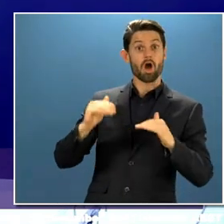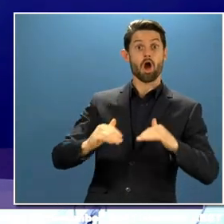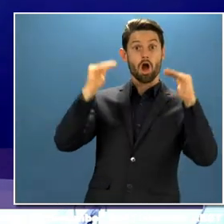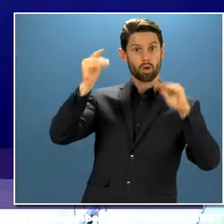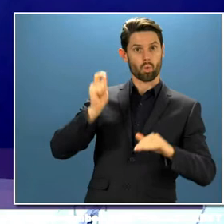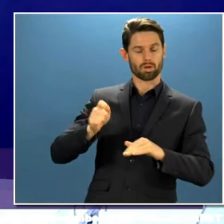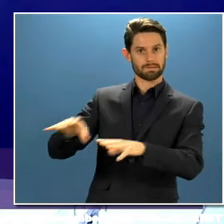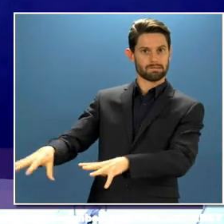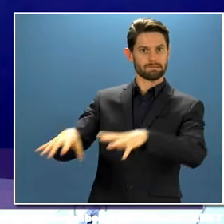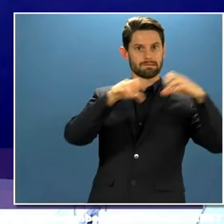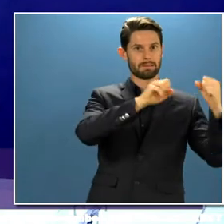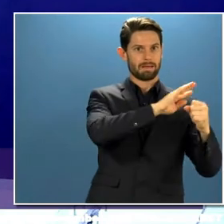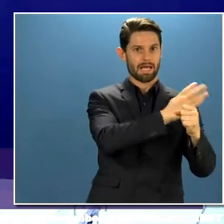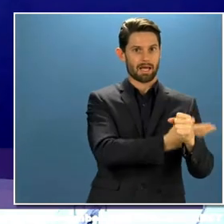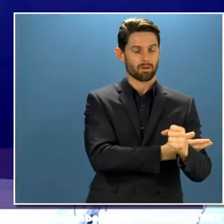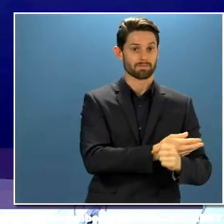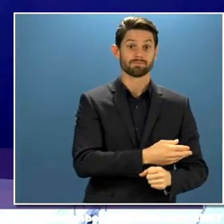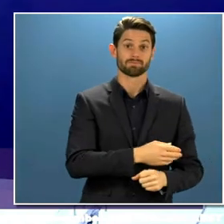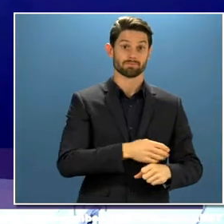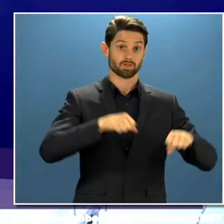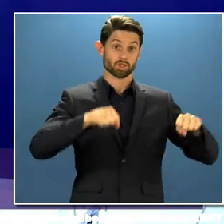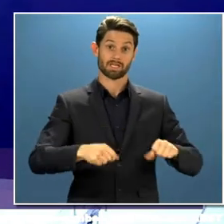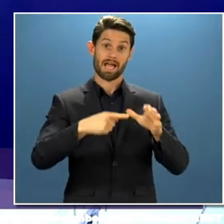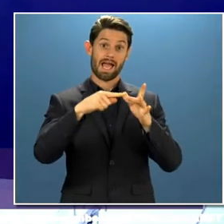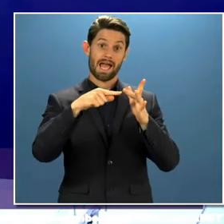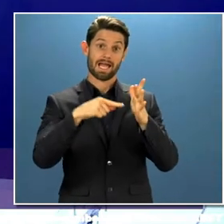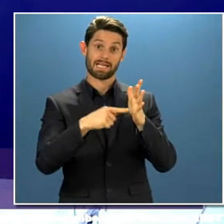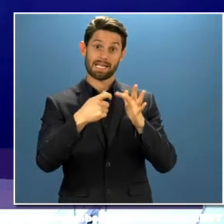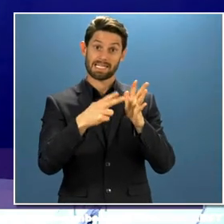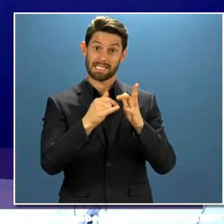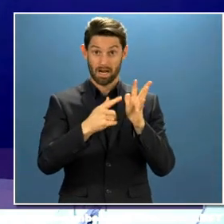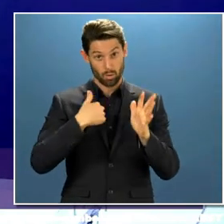And I don't have to remind you, Chair, that the States of course don't have the same problem.